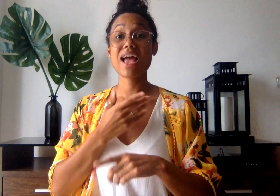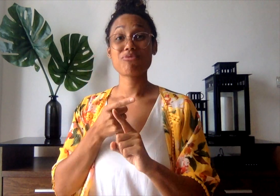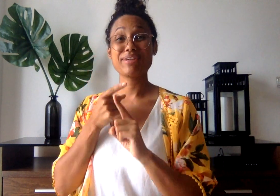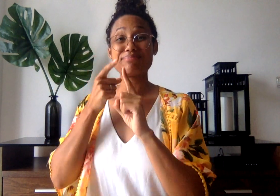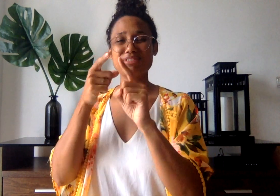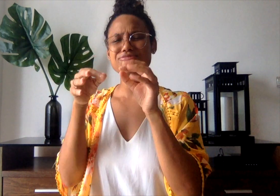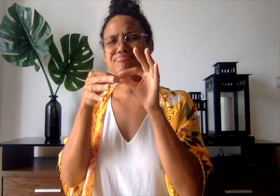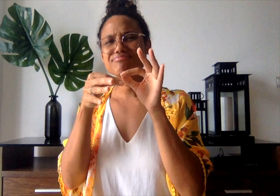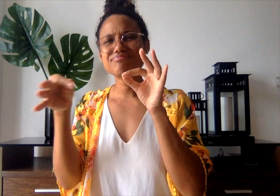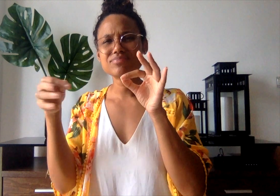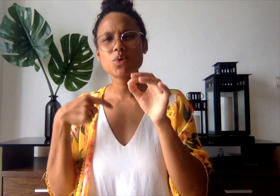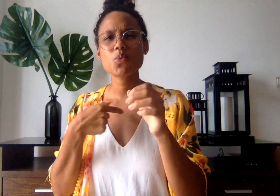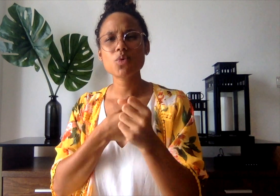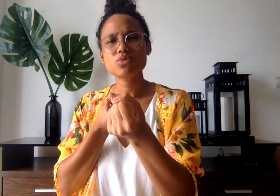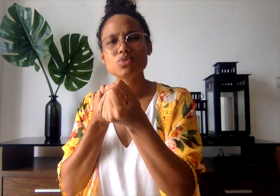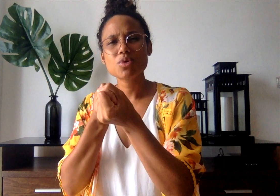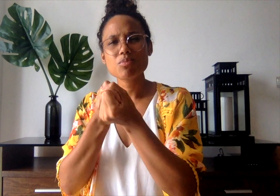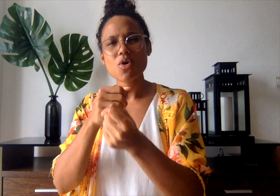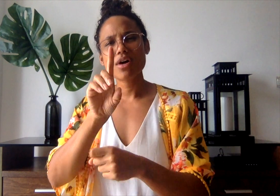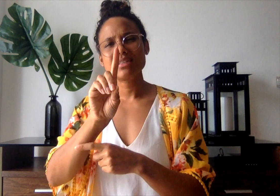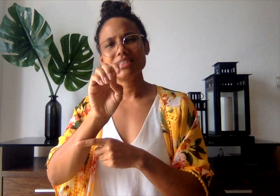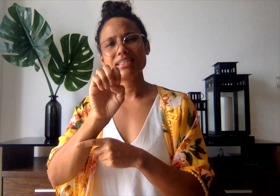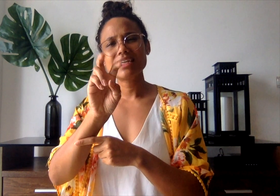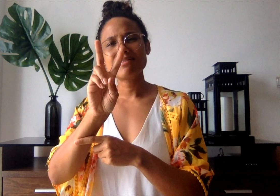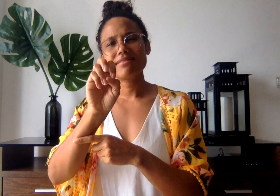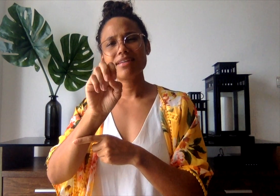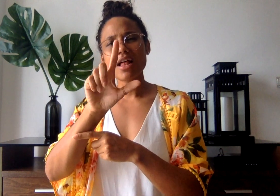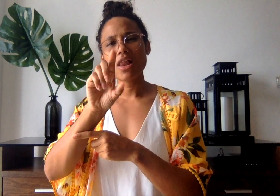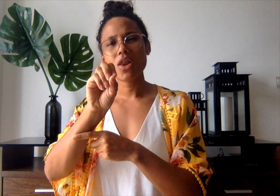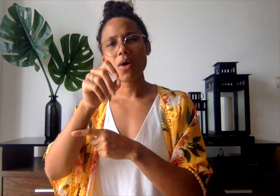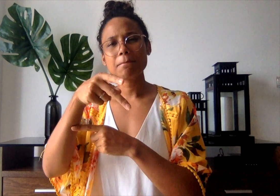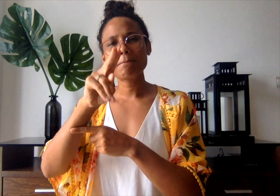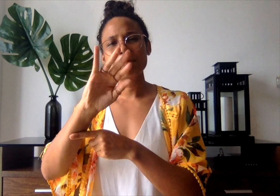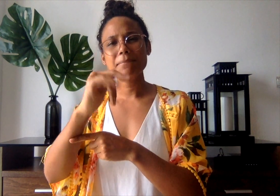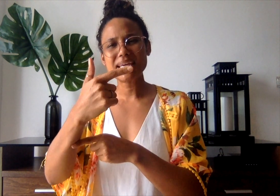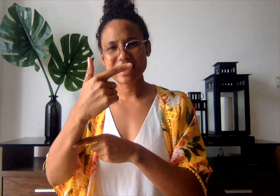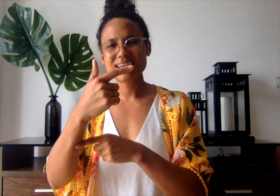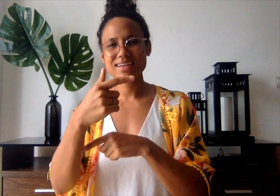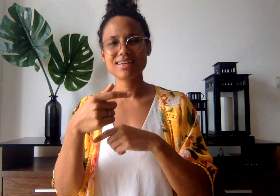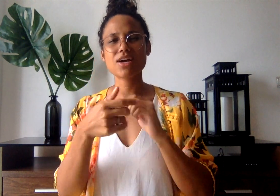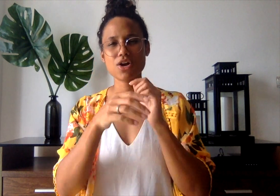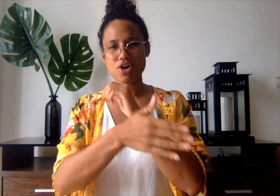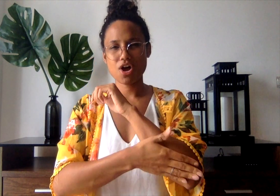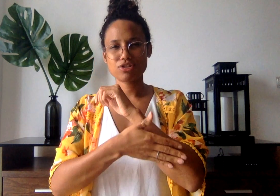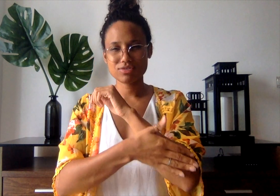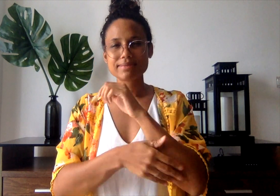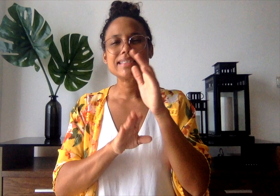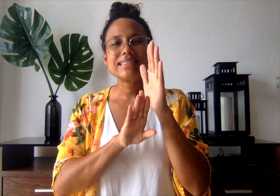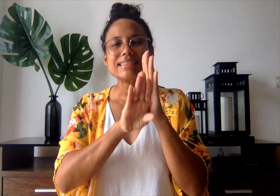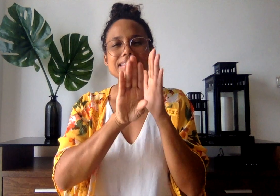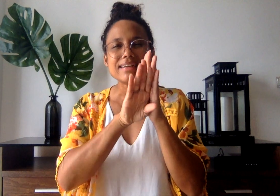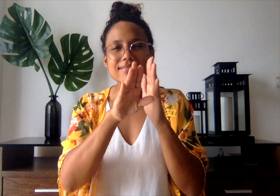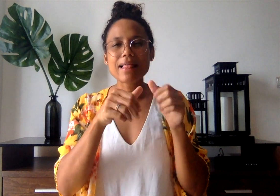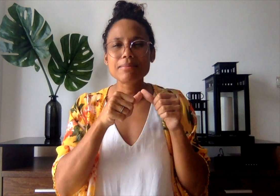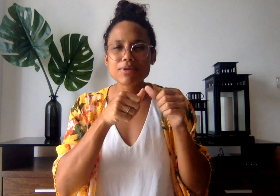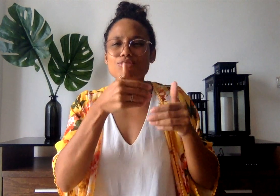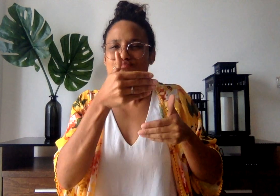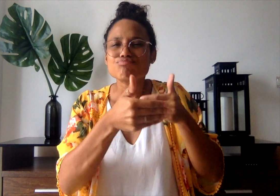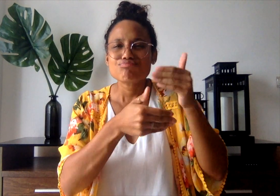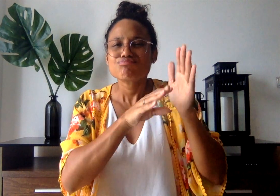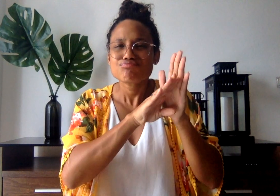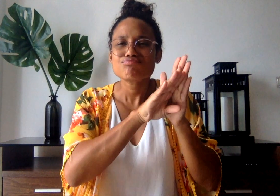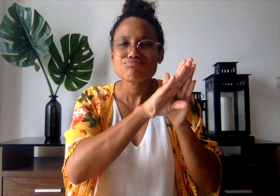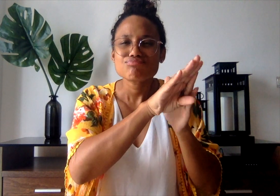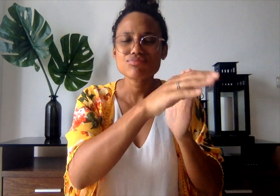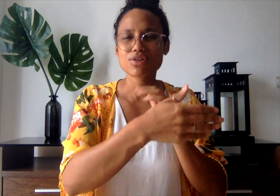For years, our mission has been concentrated on Deaf communities in "developing" countries.